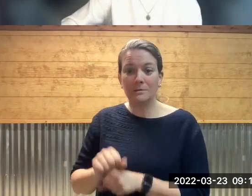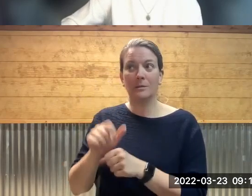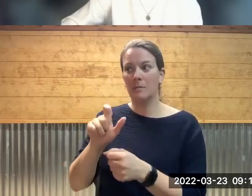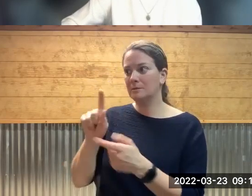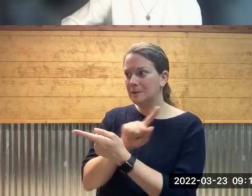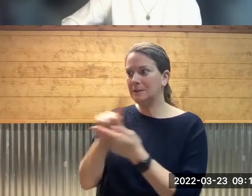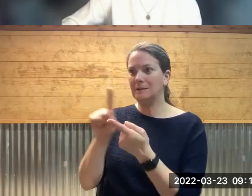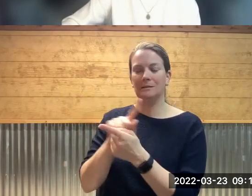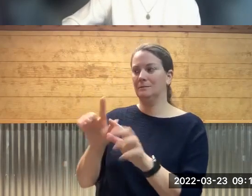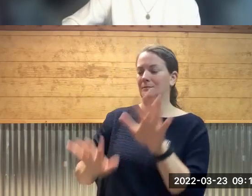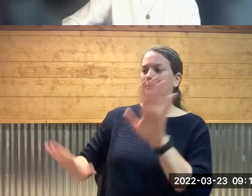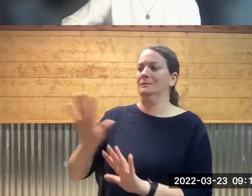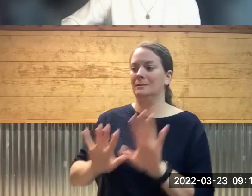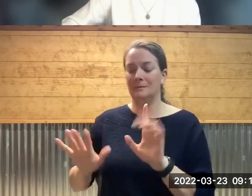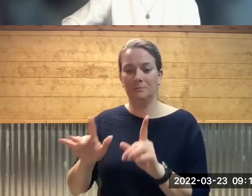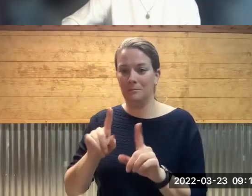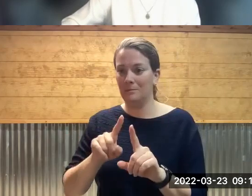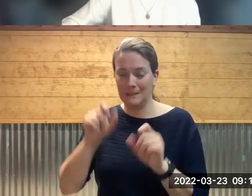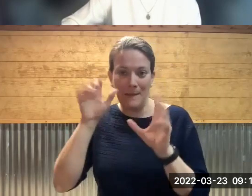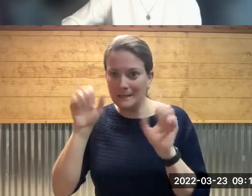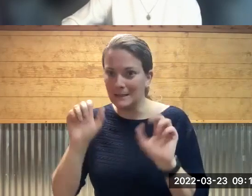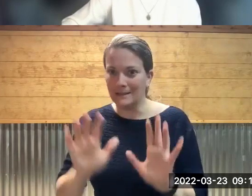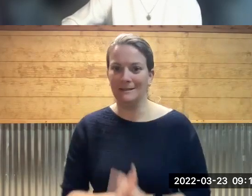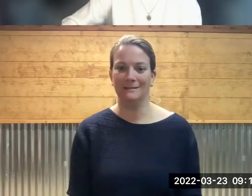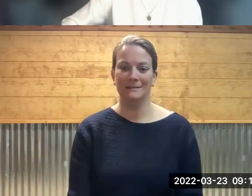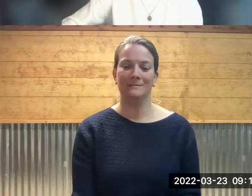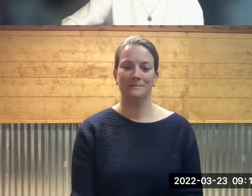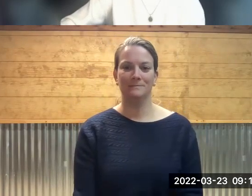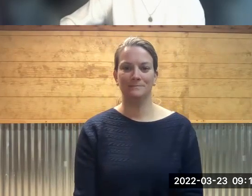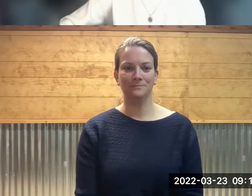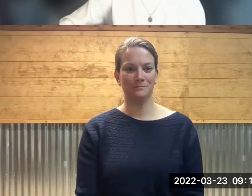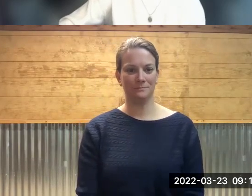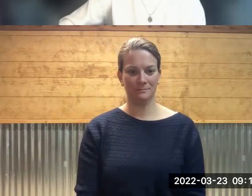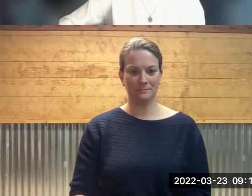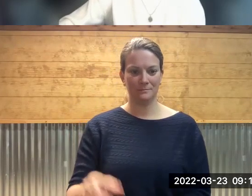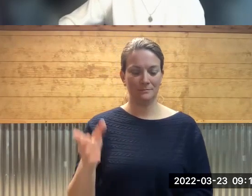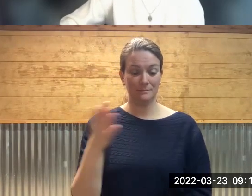It's it's amazing I completely. agree right shi ya, did you want to answer the question?